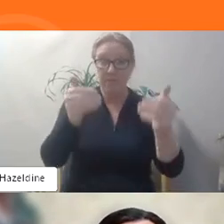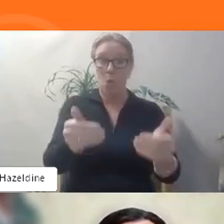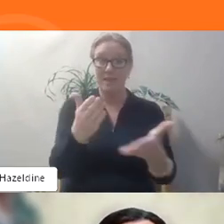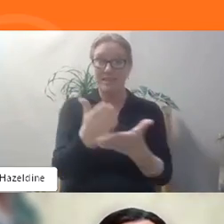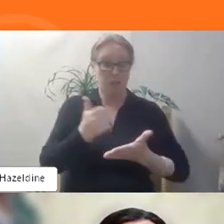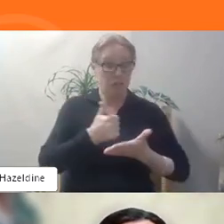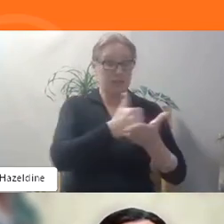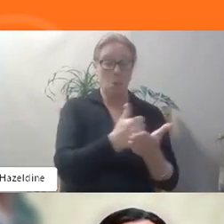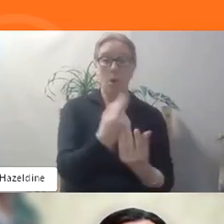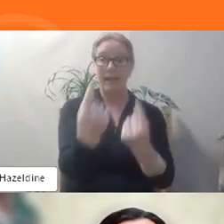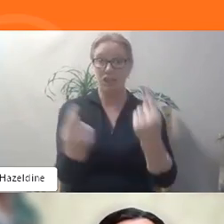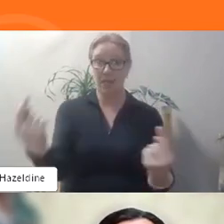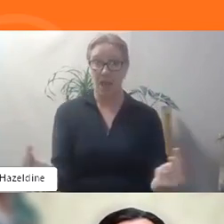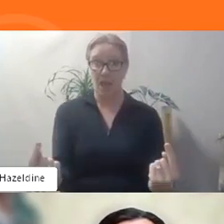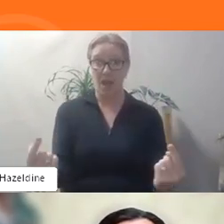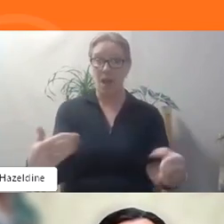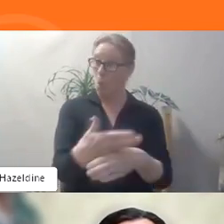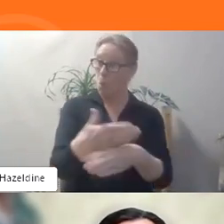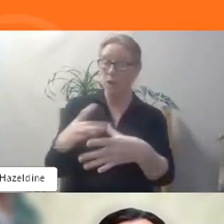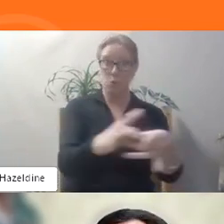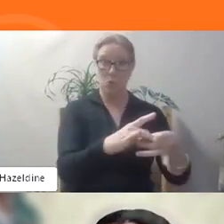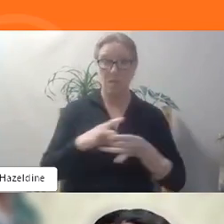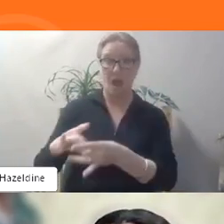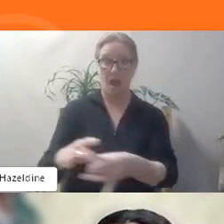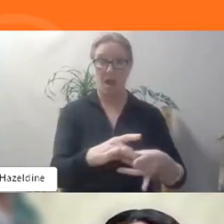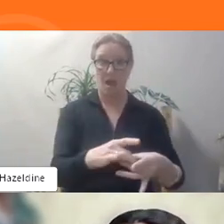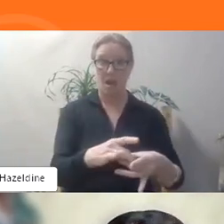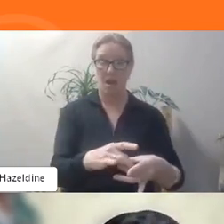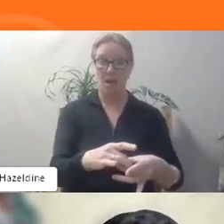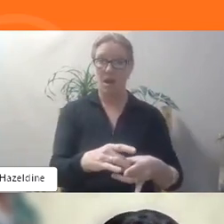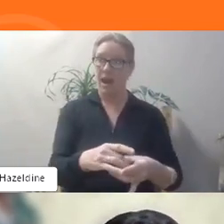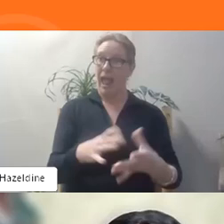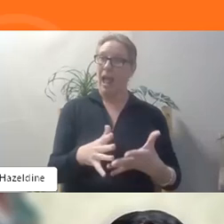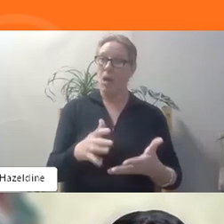one another and working together. And our collaborative efforts and